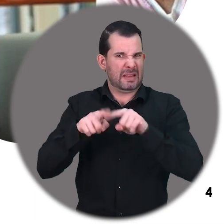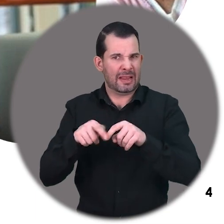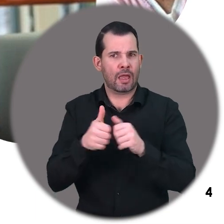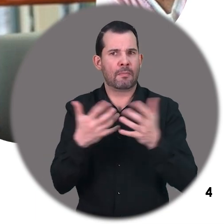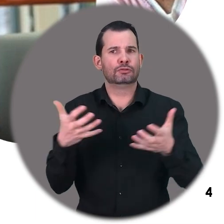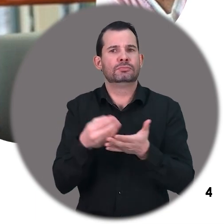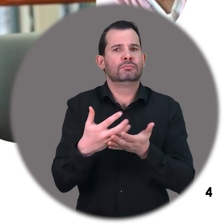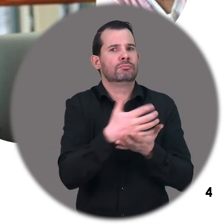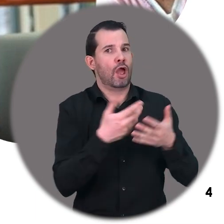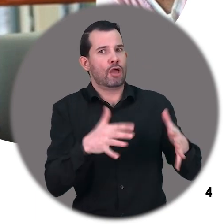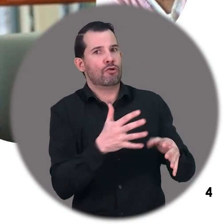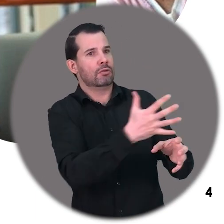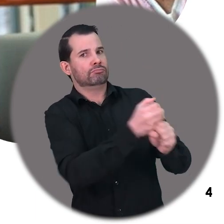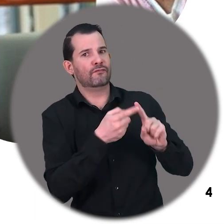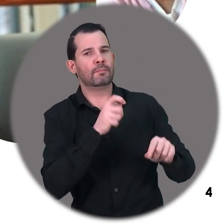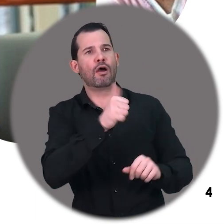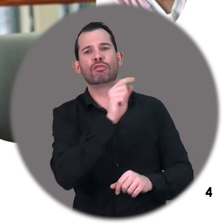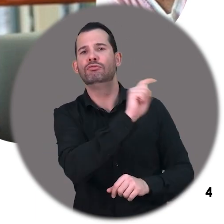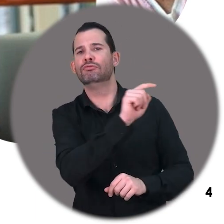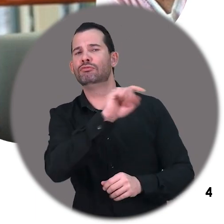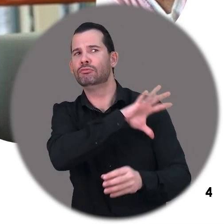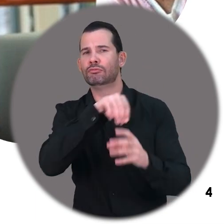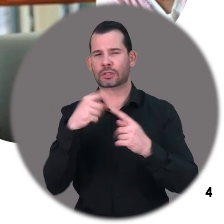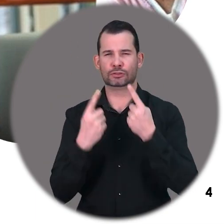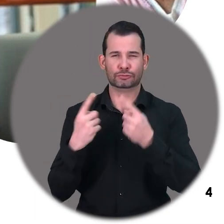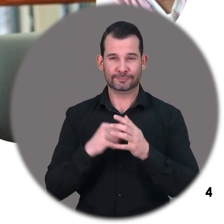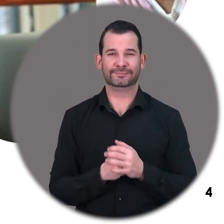may depend on the income you already receive from other sources.